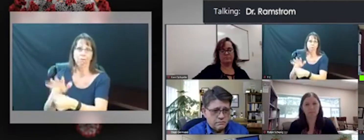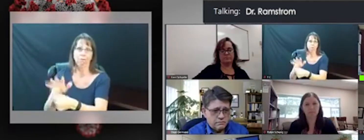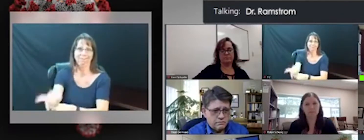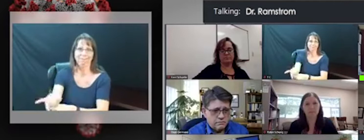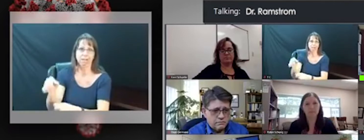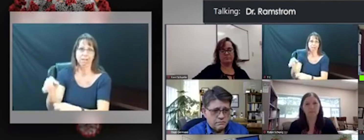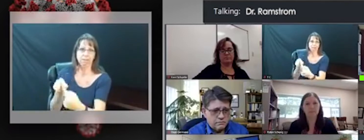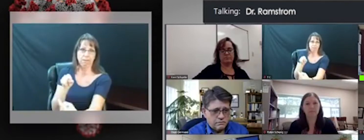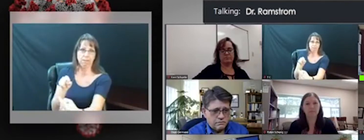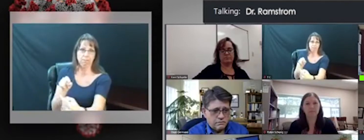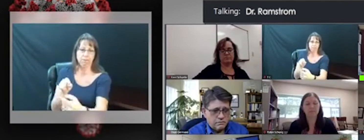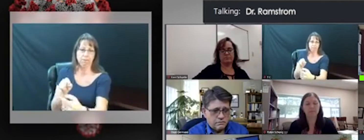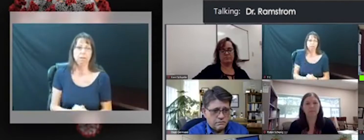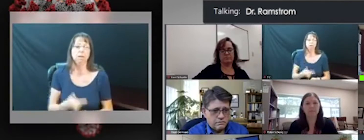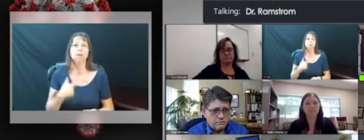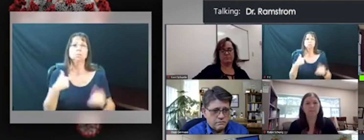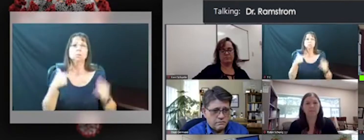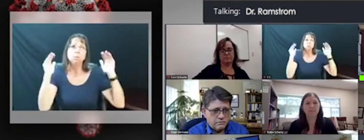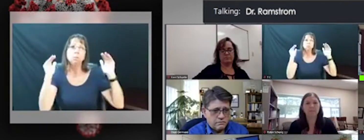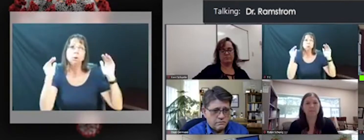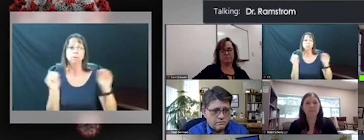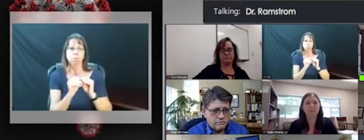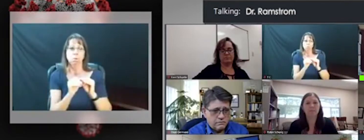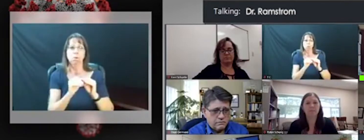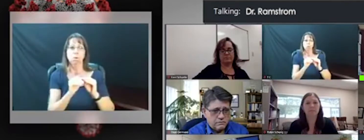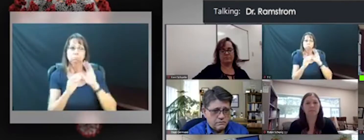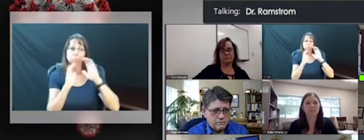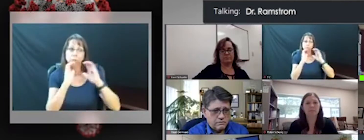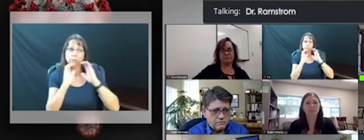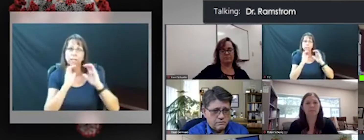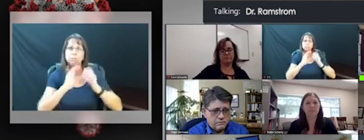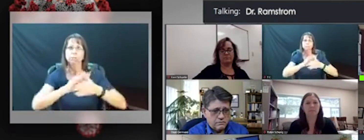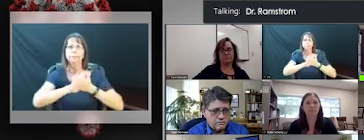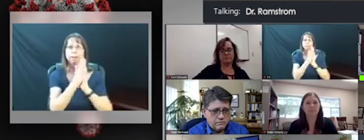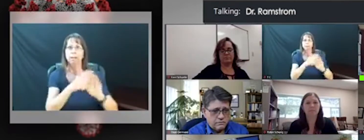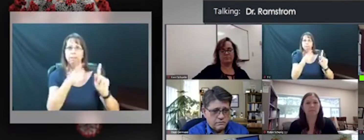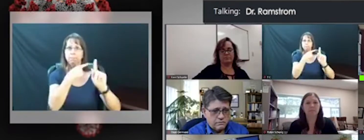positive communication in that regard. I think people are venting to a large degree,